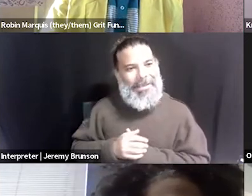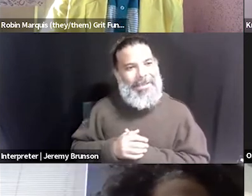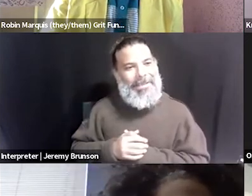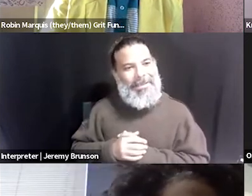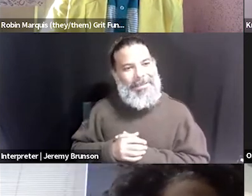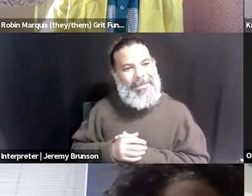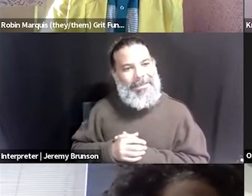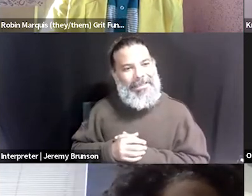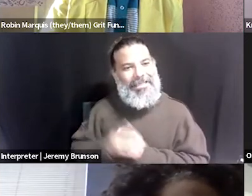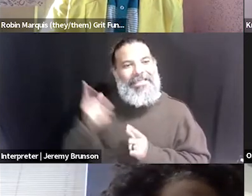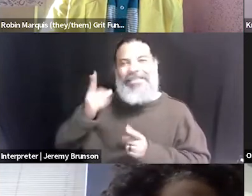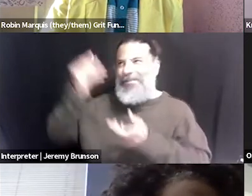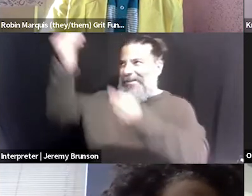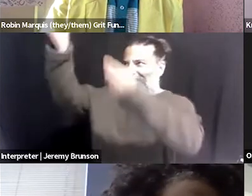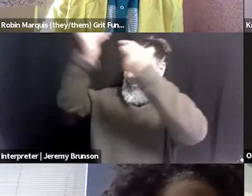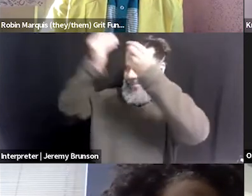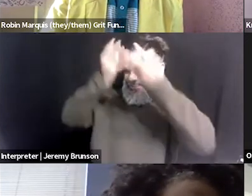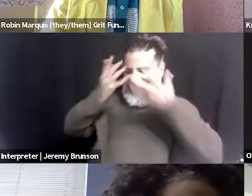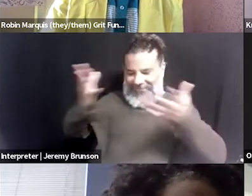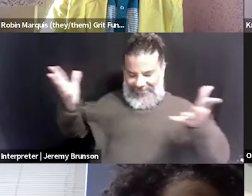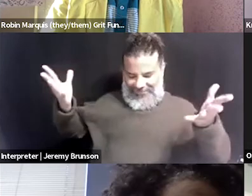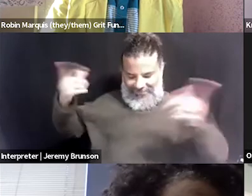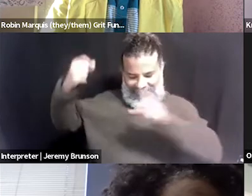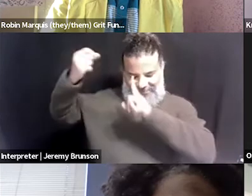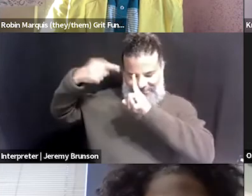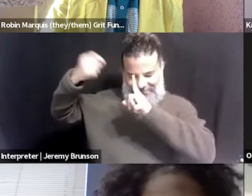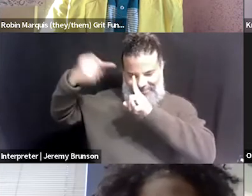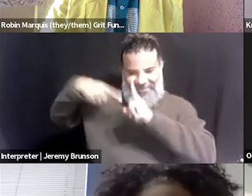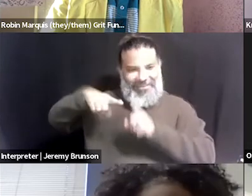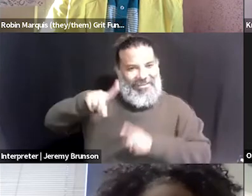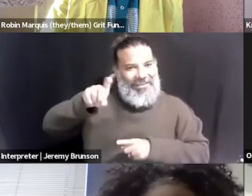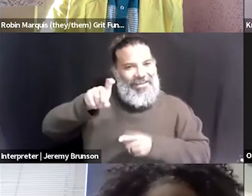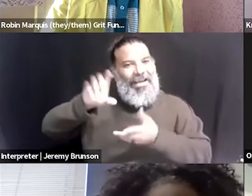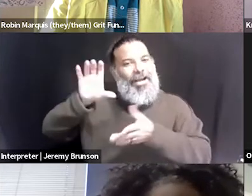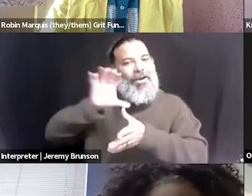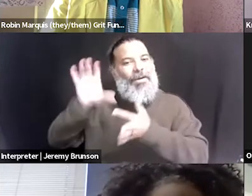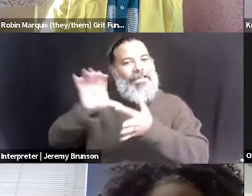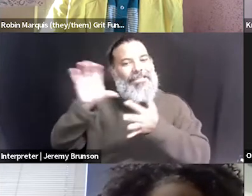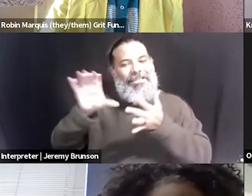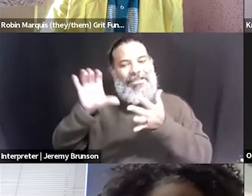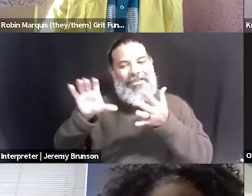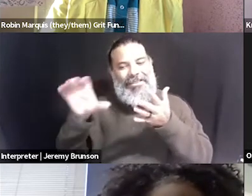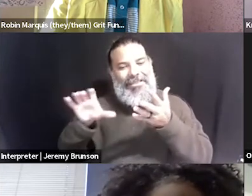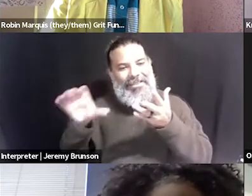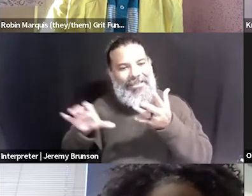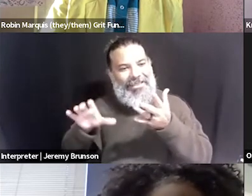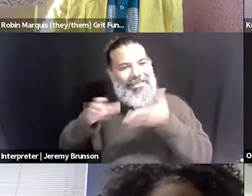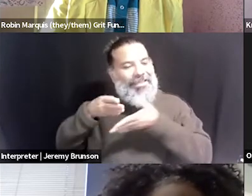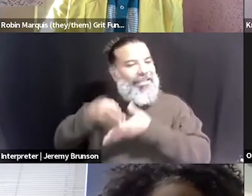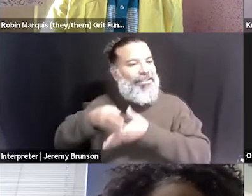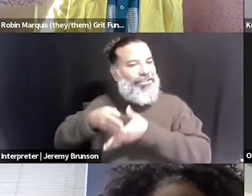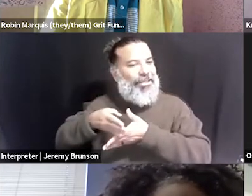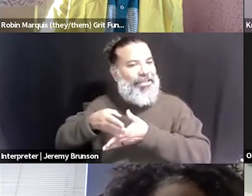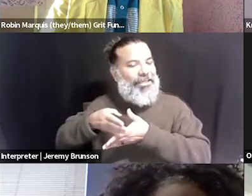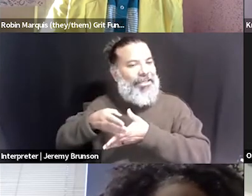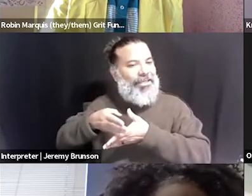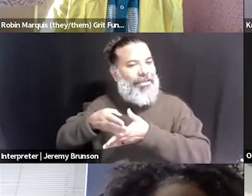Someone sent subconsciously, is there a criteria, is that shared by which you are the projects